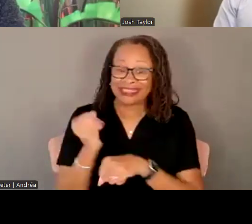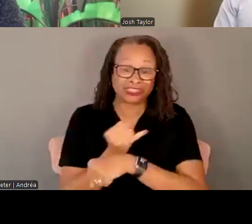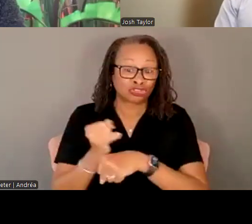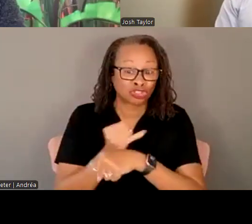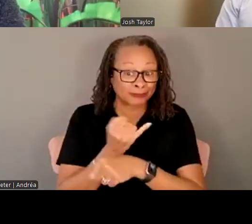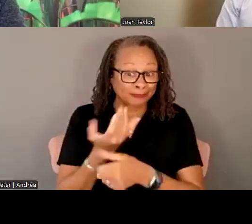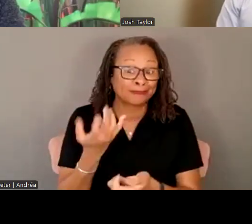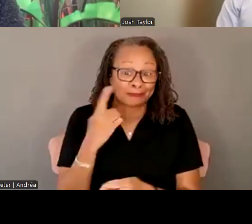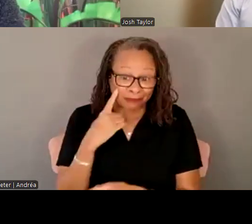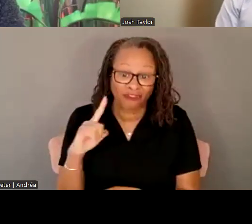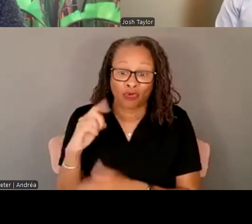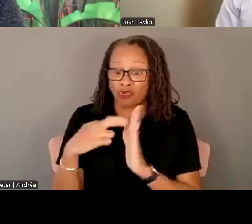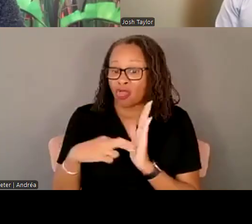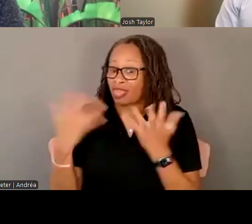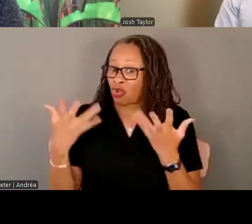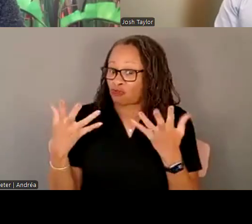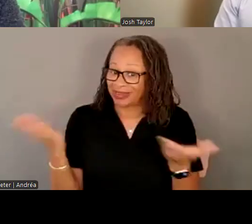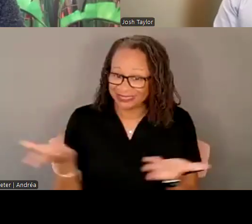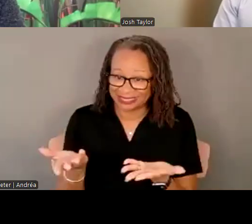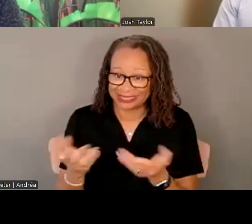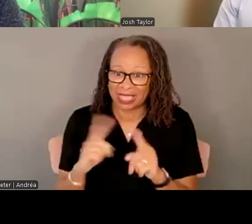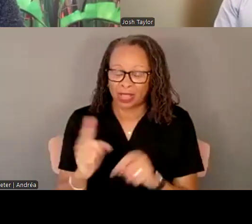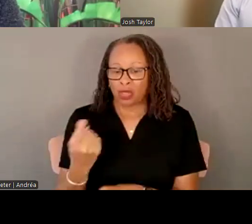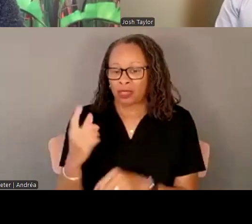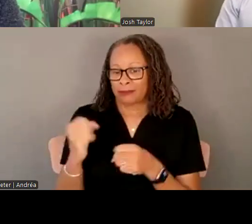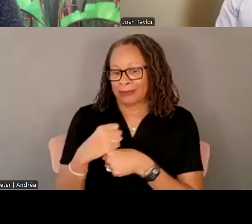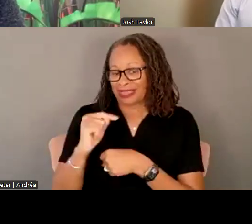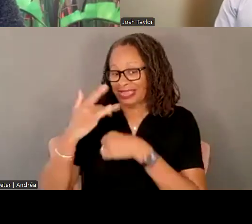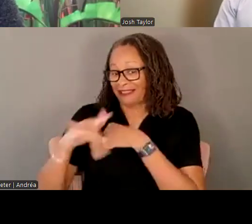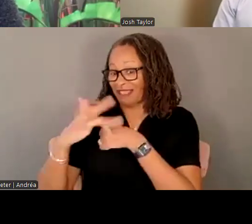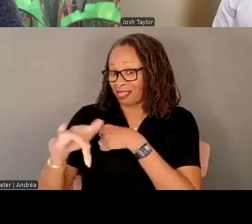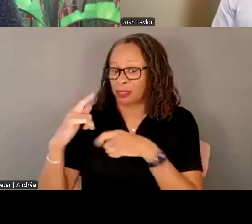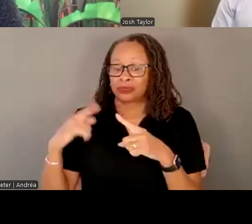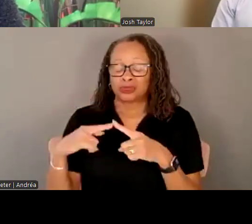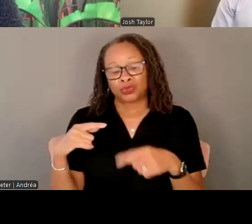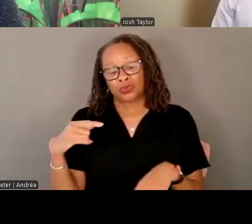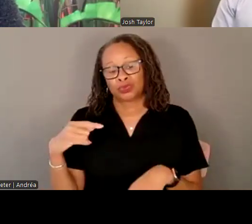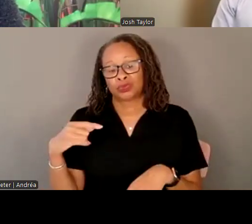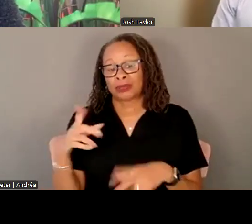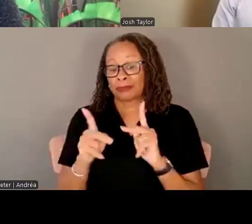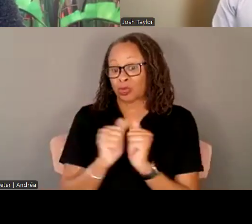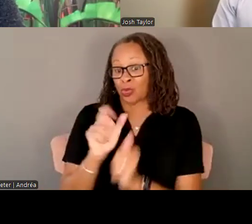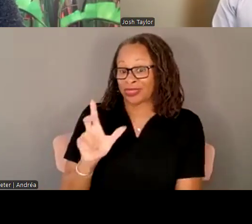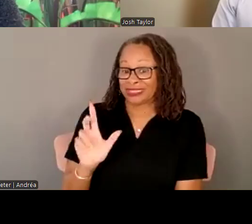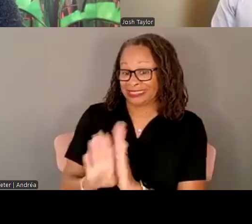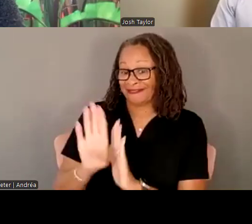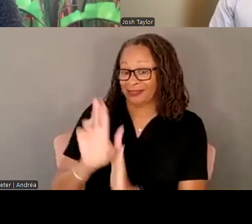for a role that already exists, but only making it available to people with developmental disabilities